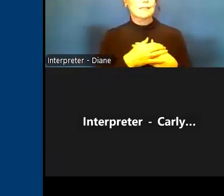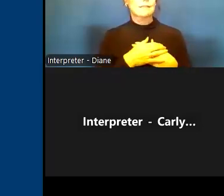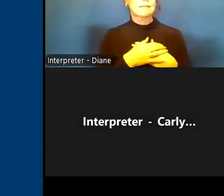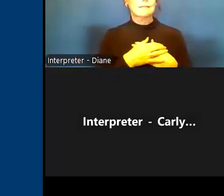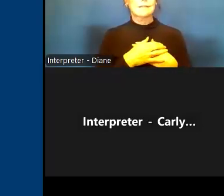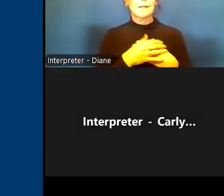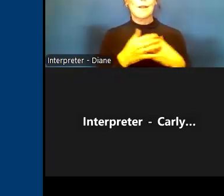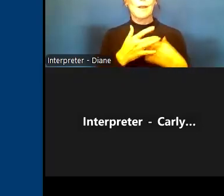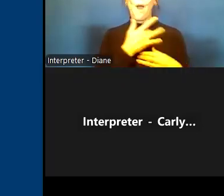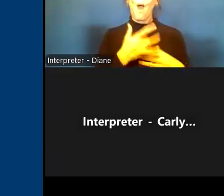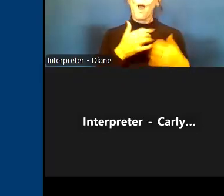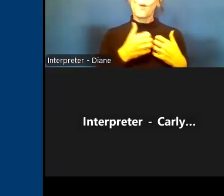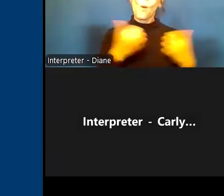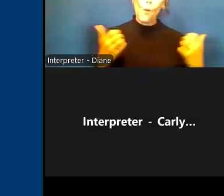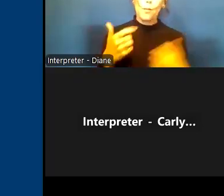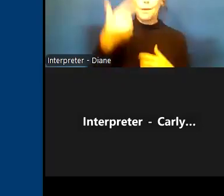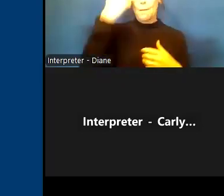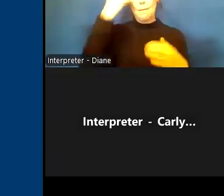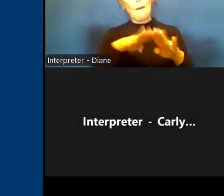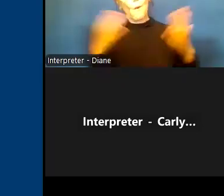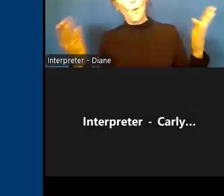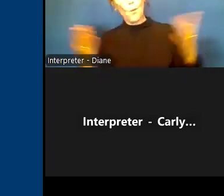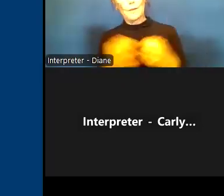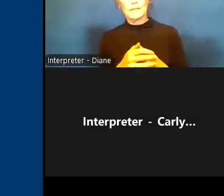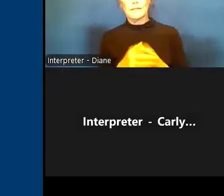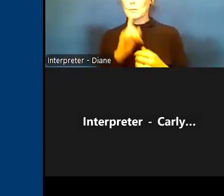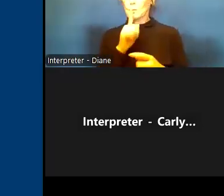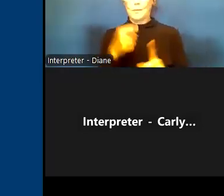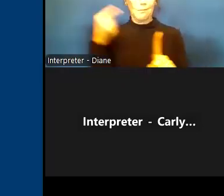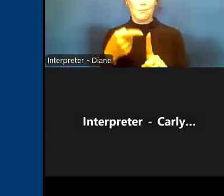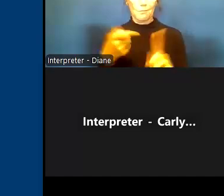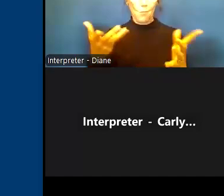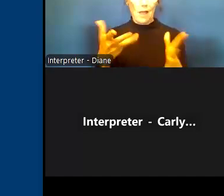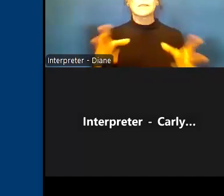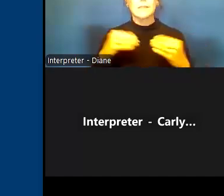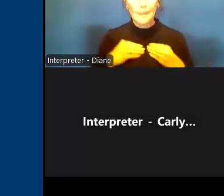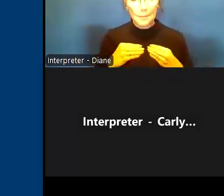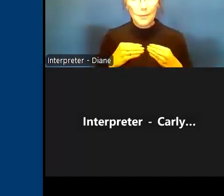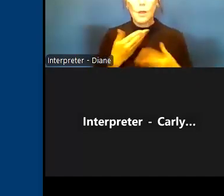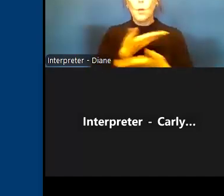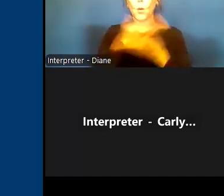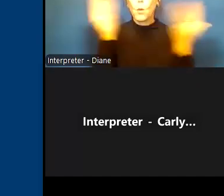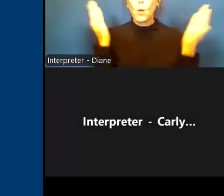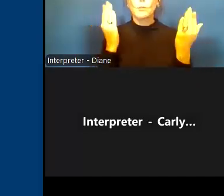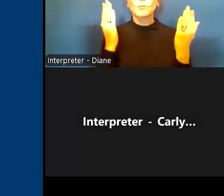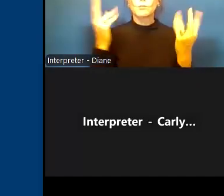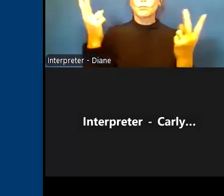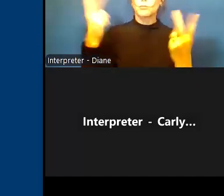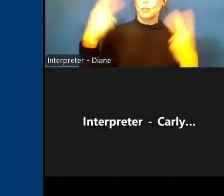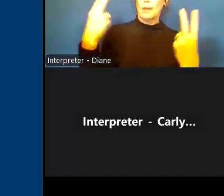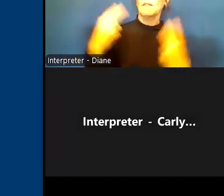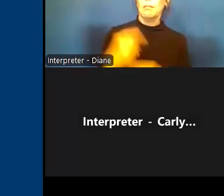what we're talking about here is acceptance and nonjudgment non and being non-judgmental of all